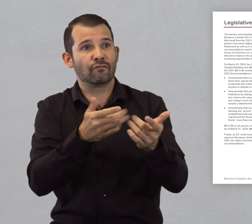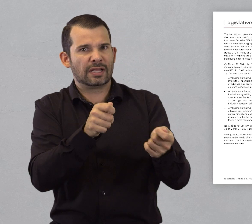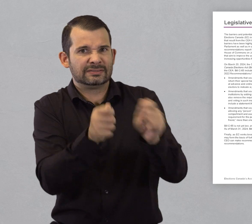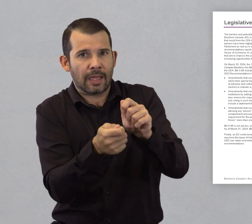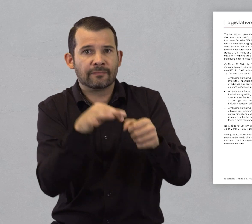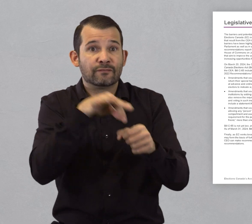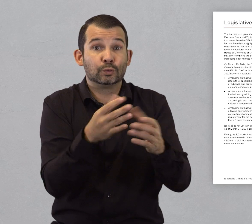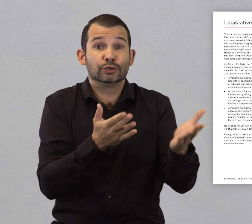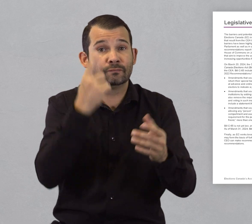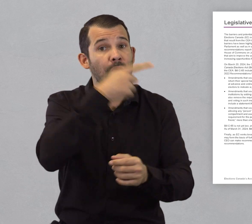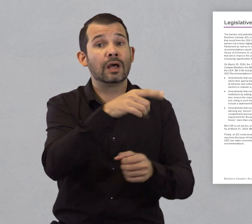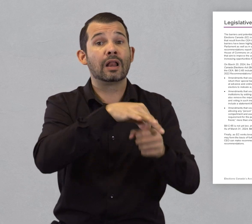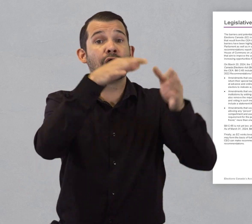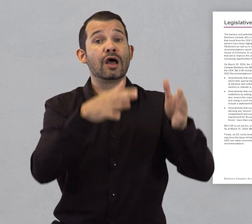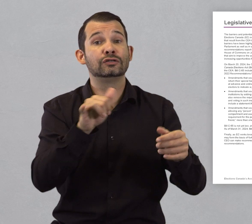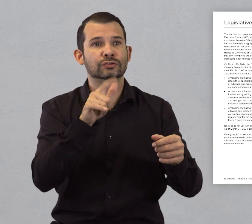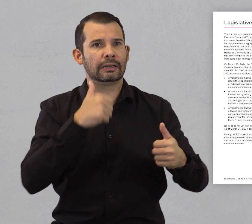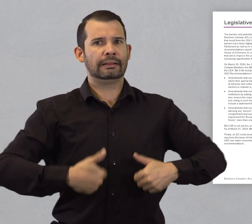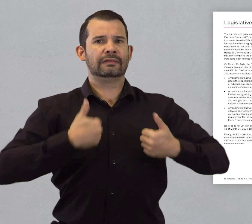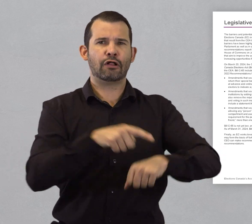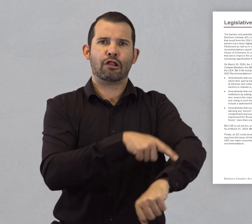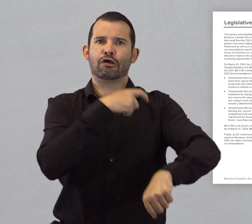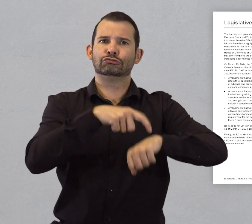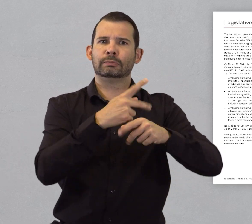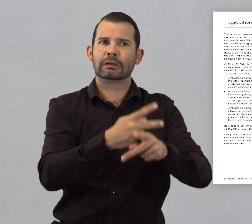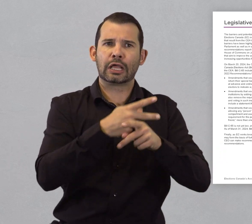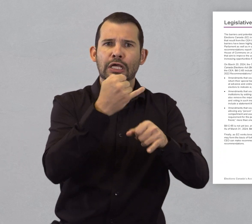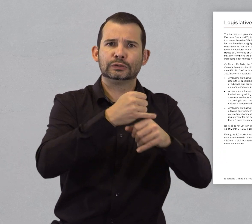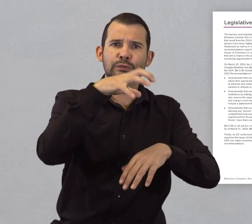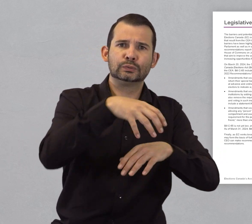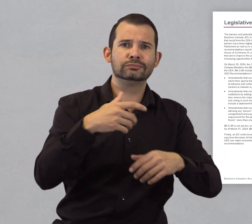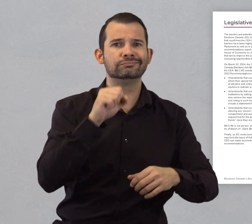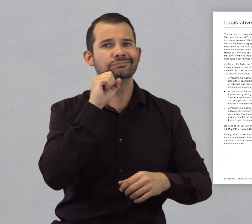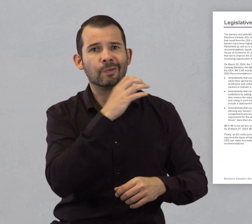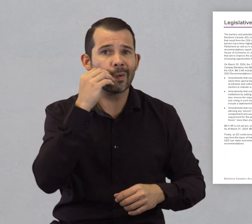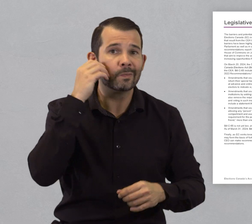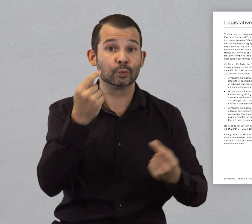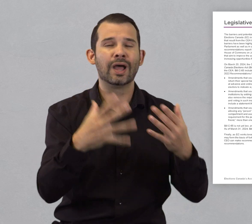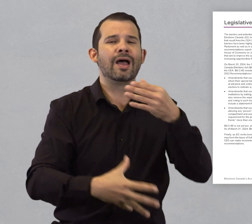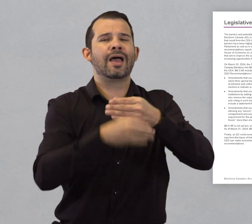services to electors who reside in long-term care institutions by adding flexibility for